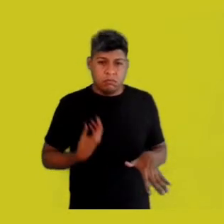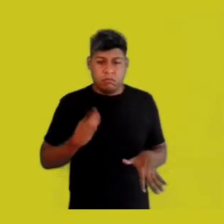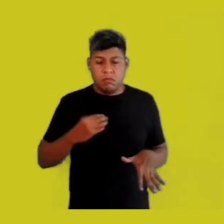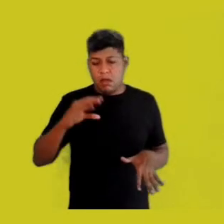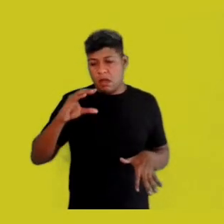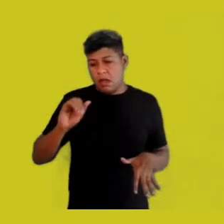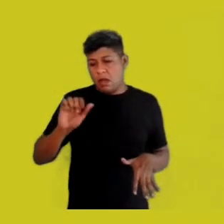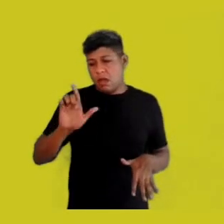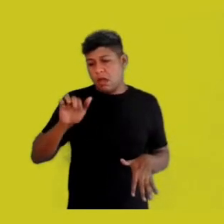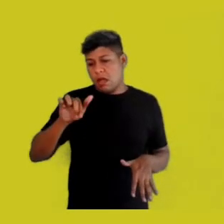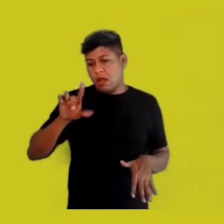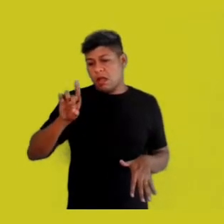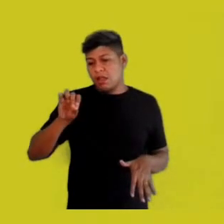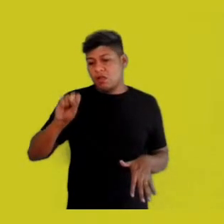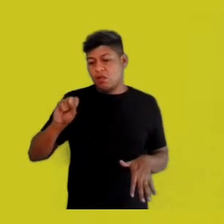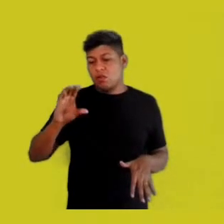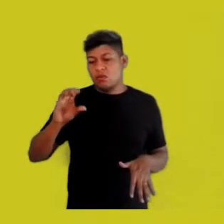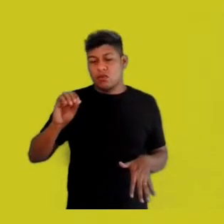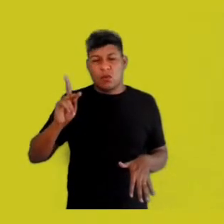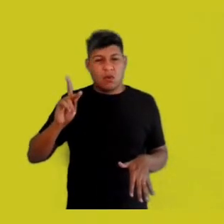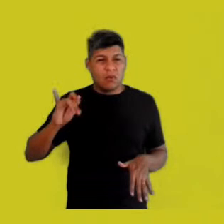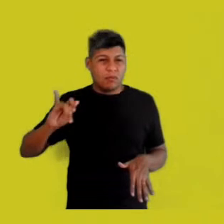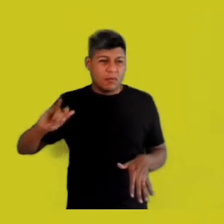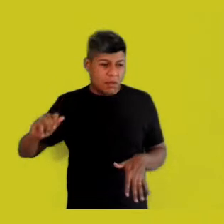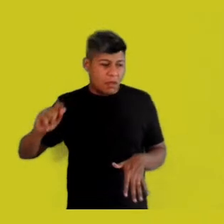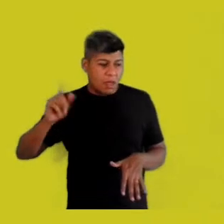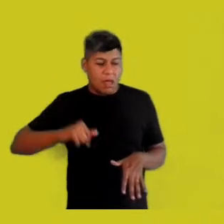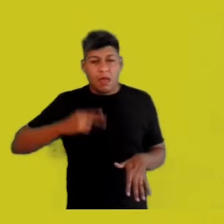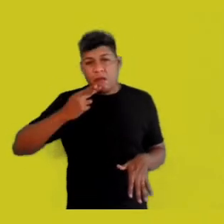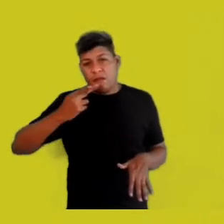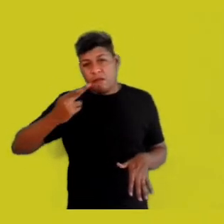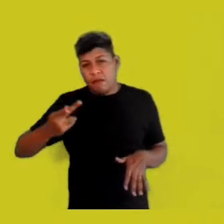just to link it with what we were saying before,